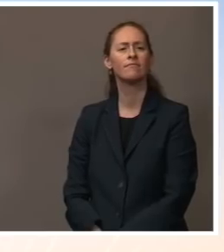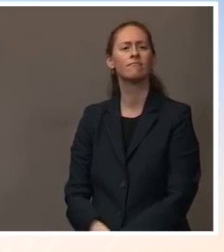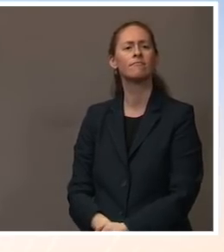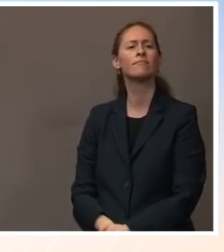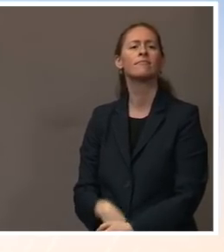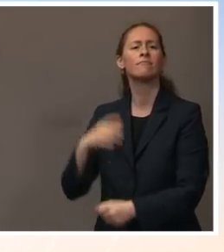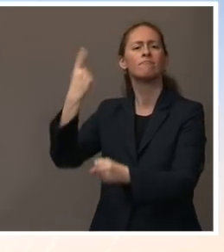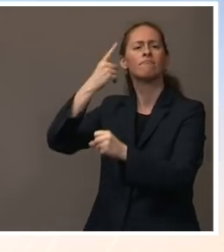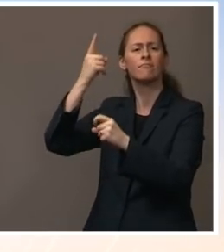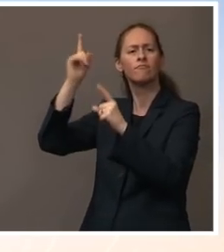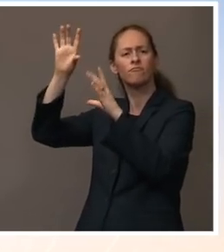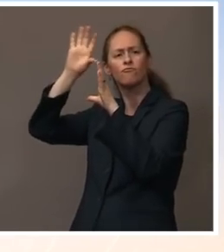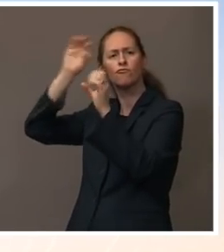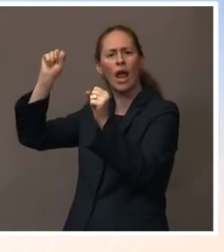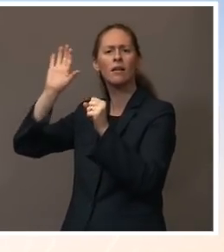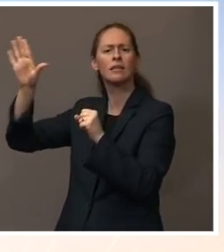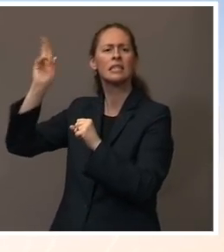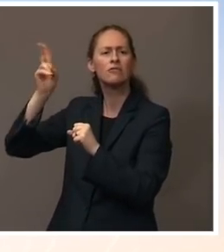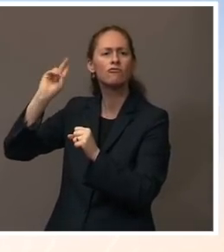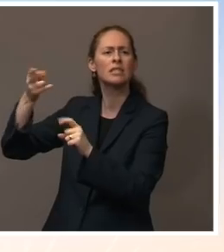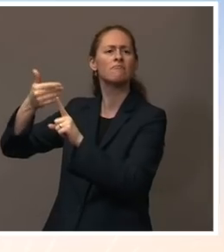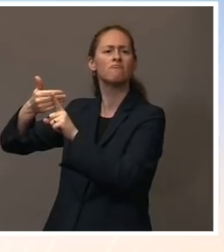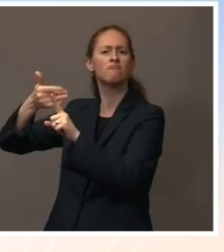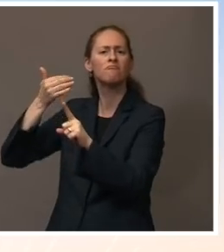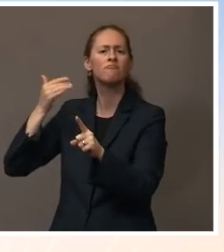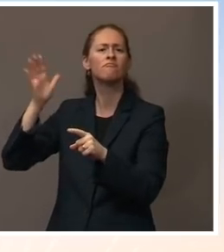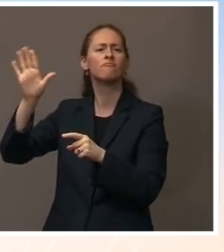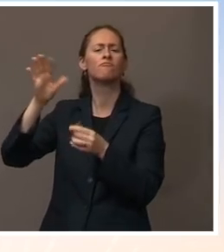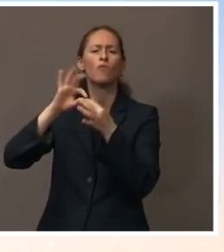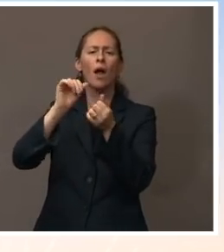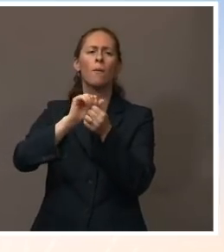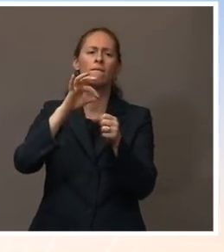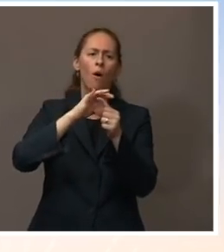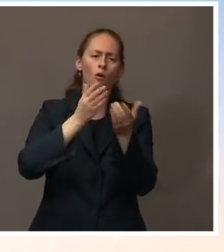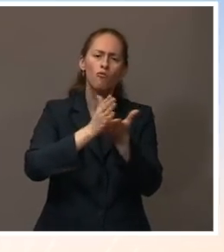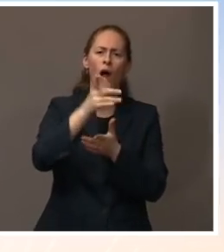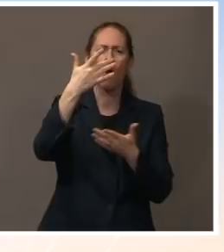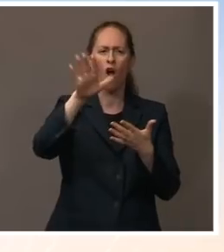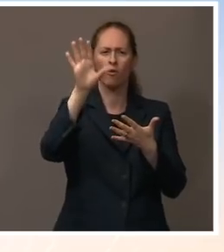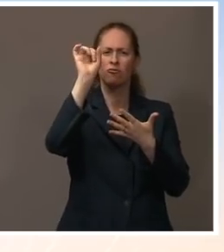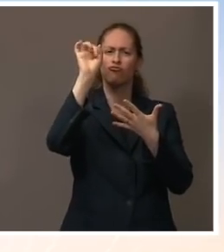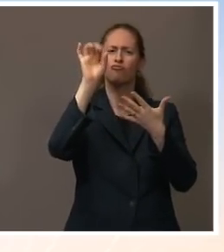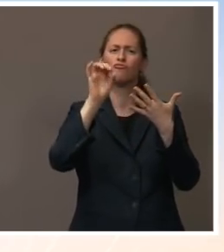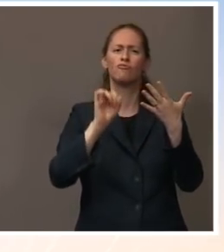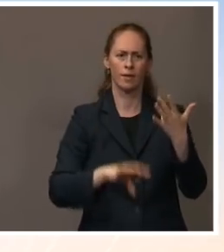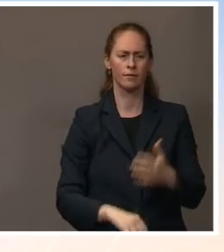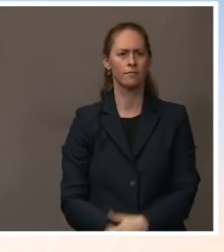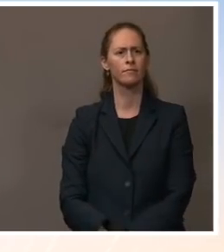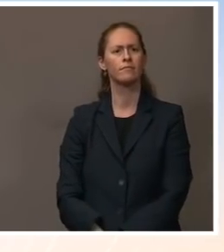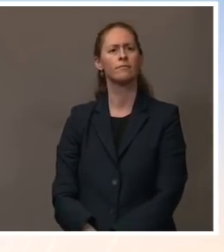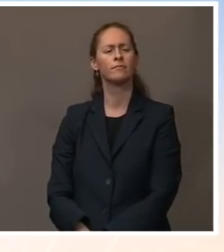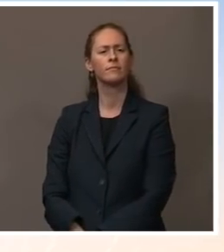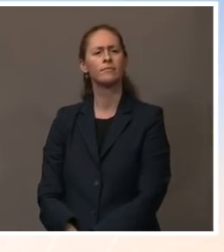and you've laid out all the times he's spoken about it. But this lectern is available to him today. We have not heard him talk about it.